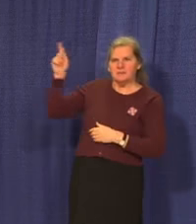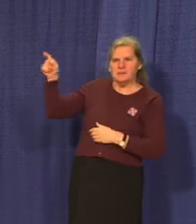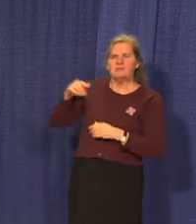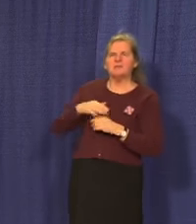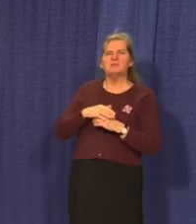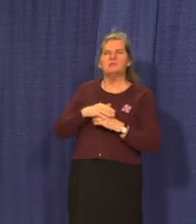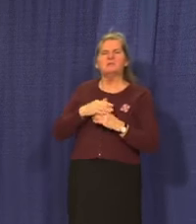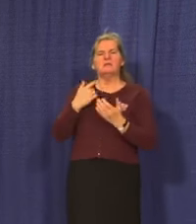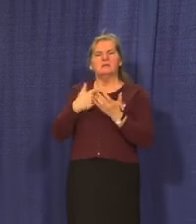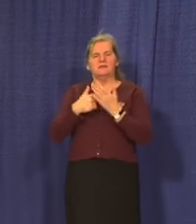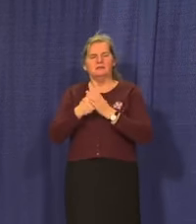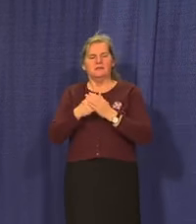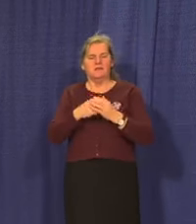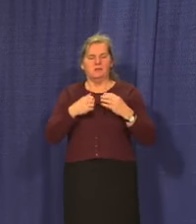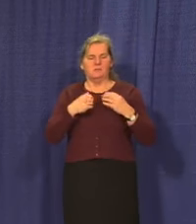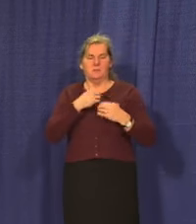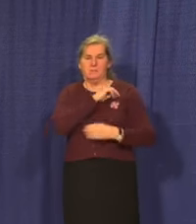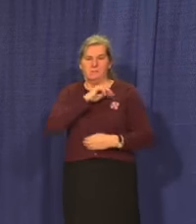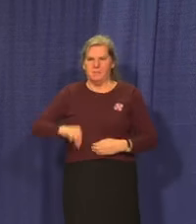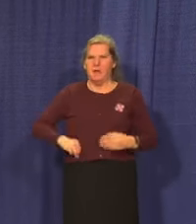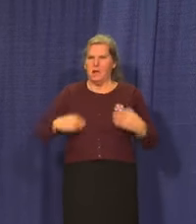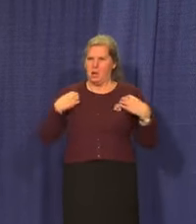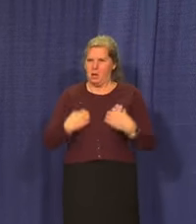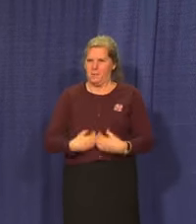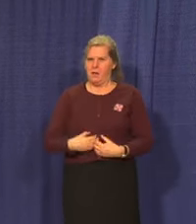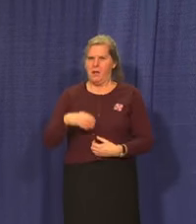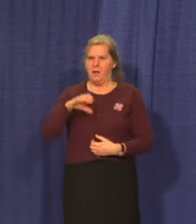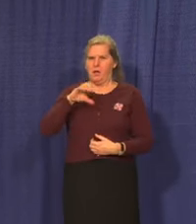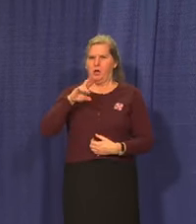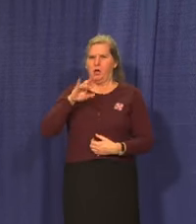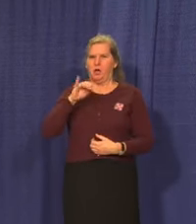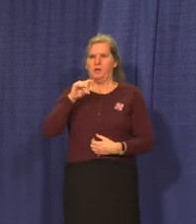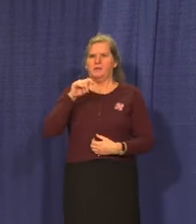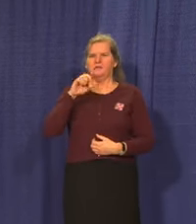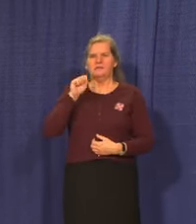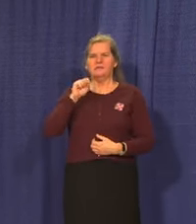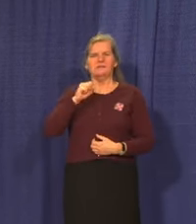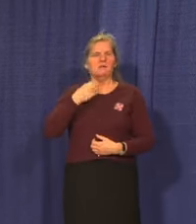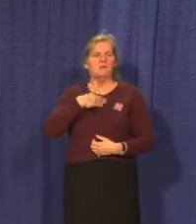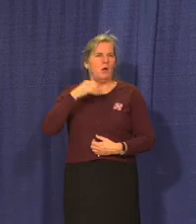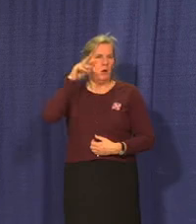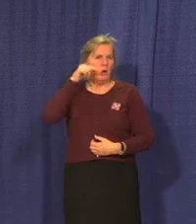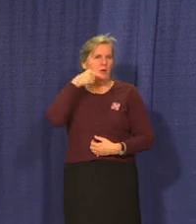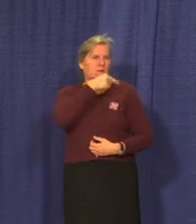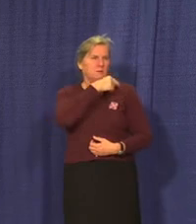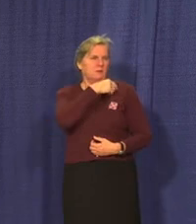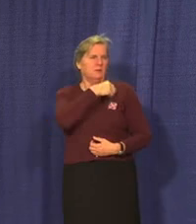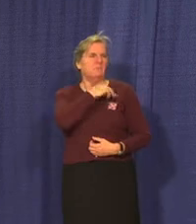BEFORE HIS GOVERNMENT IMPLEMENTED THOSE CHANGES, AND ALSO TO SOME OTHER PLACES OF